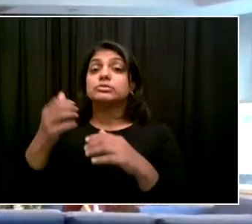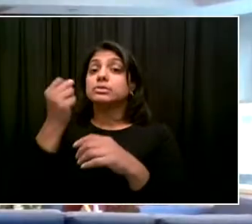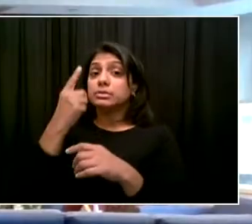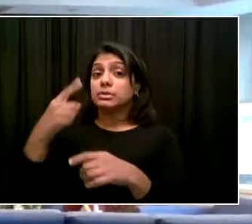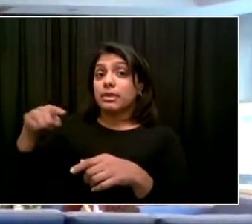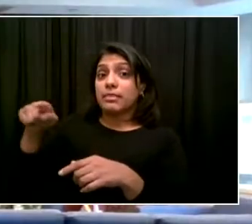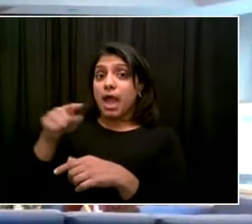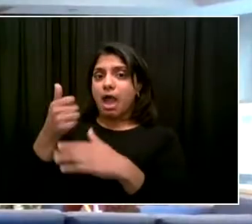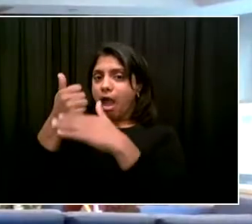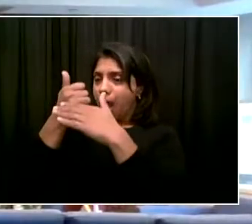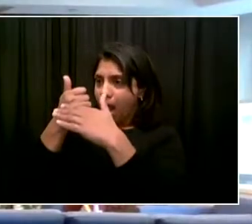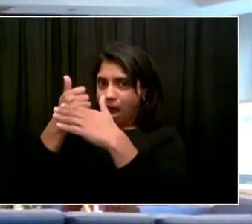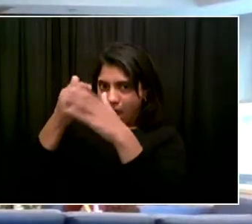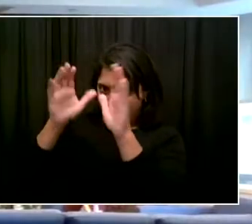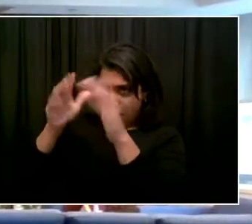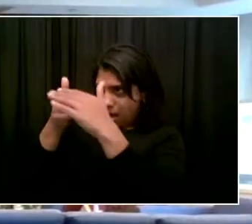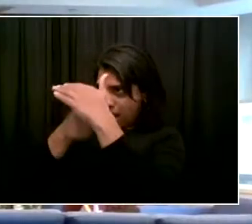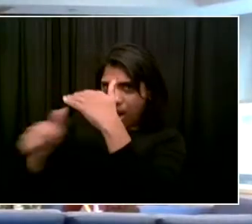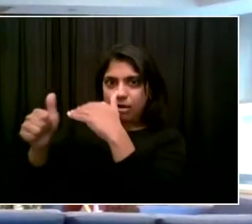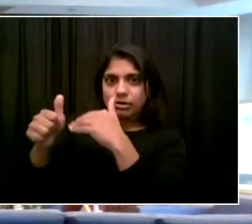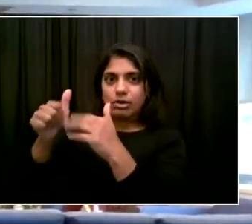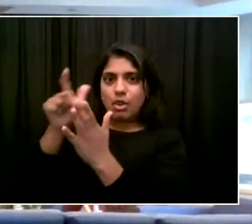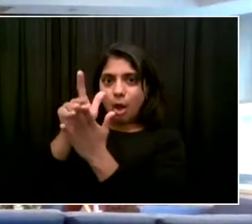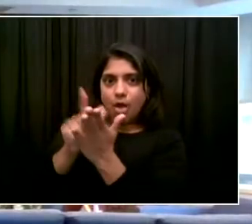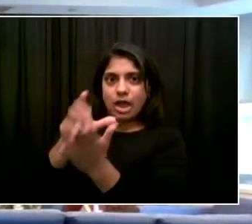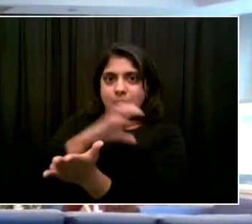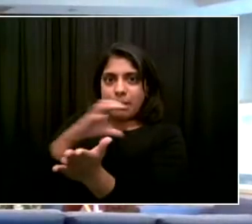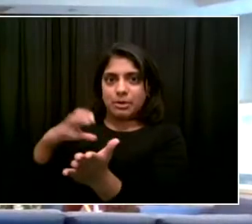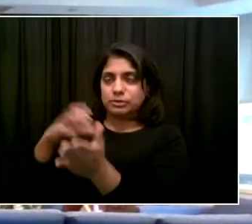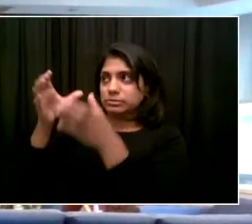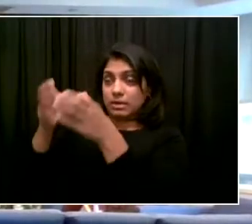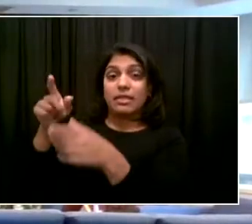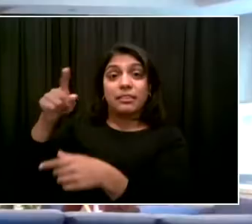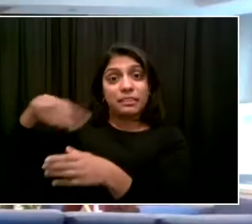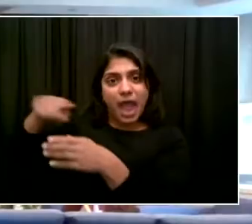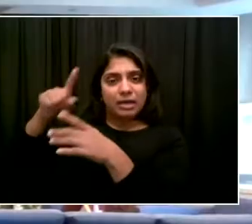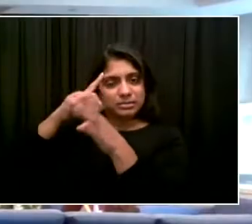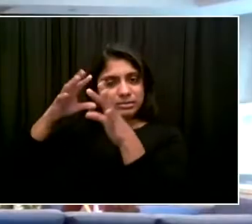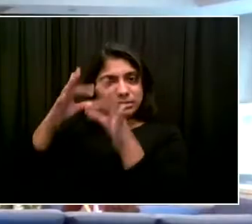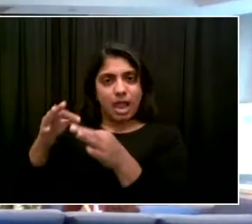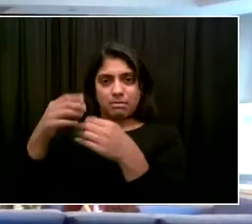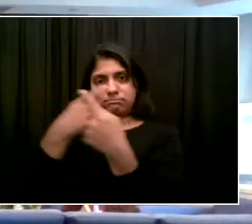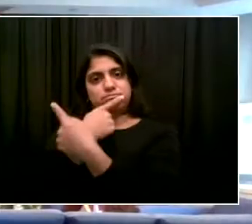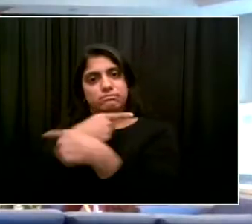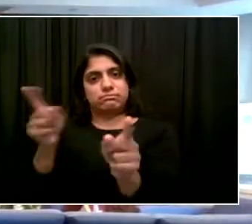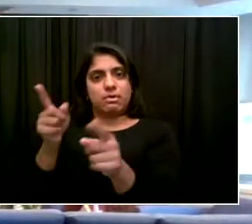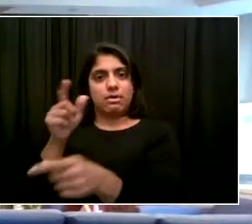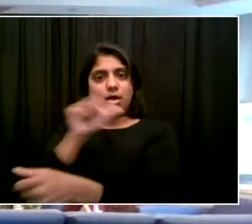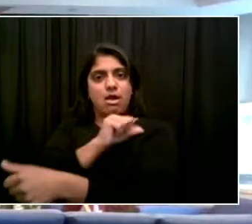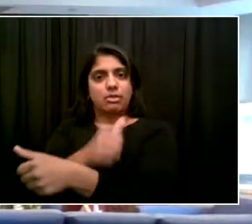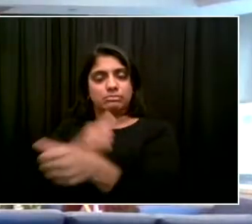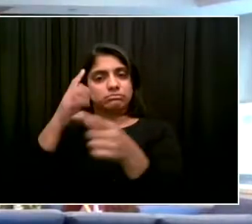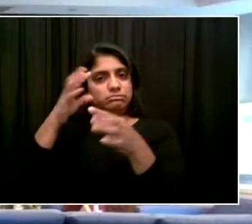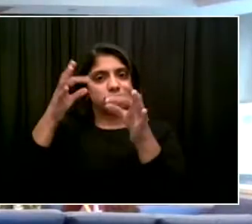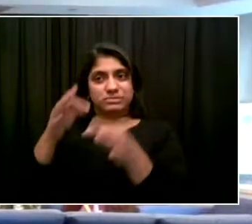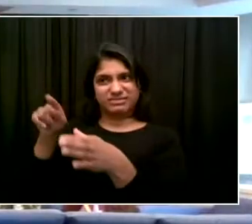COMMISSIONER OF HEALTH. DAVE HAS THE AUTHORITY TO